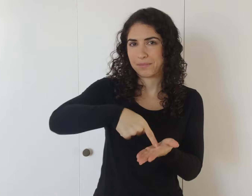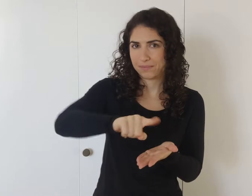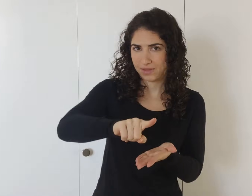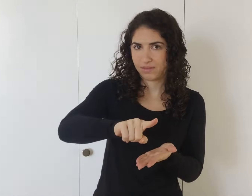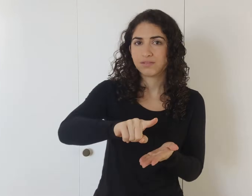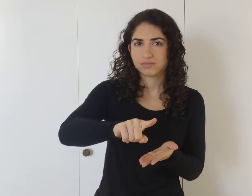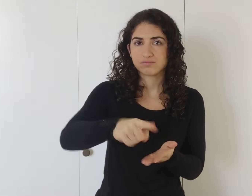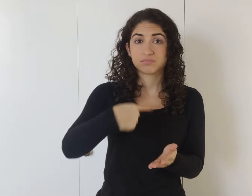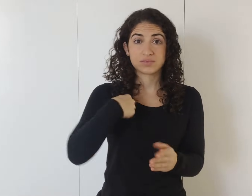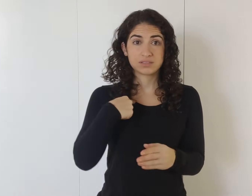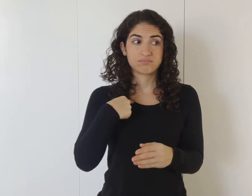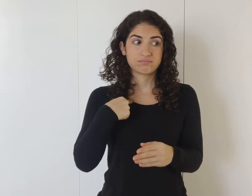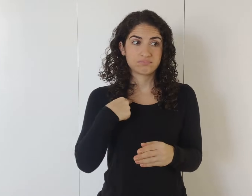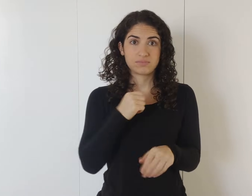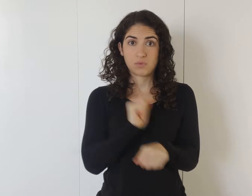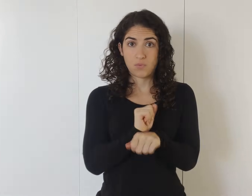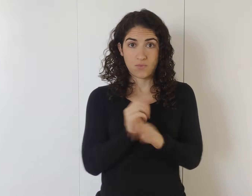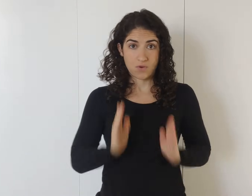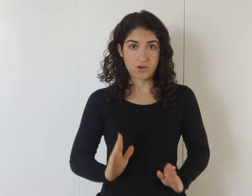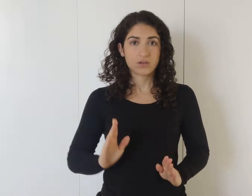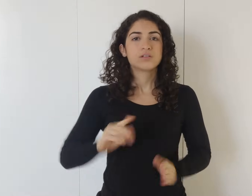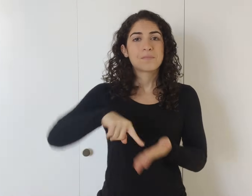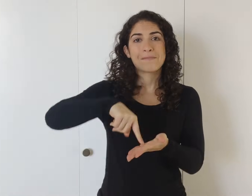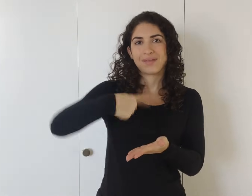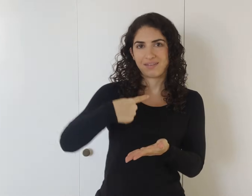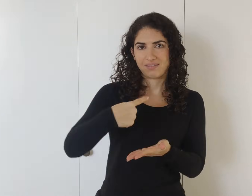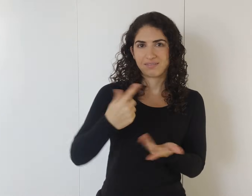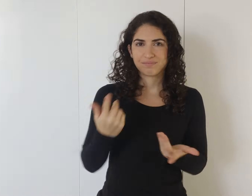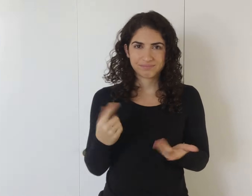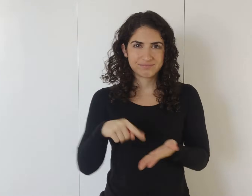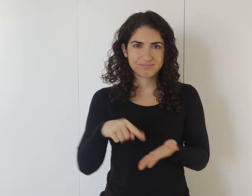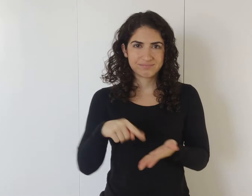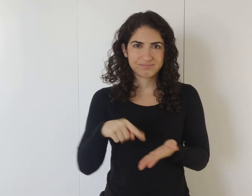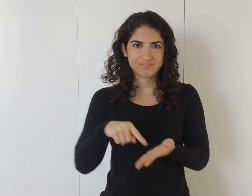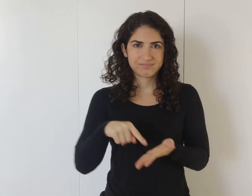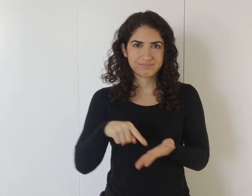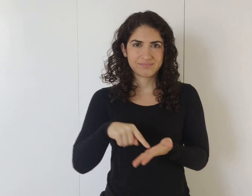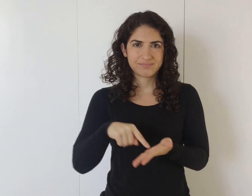I pay you. If I am the worker, you pay me.